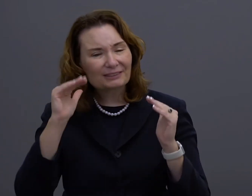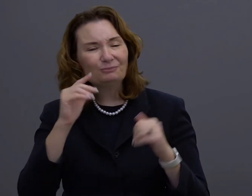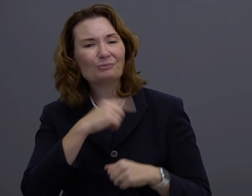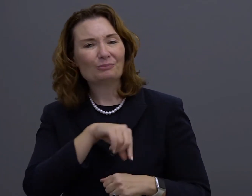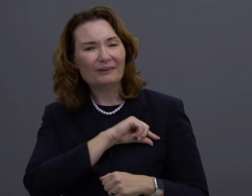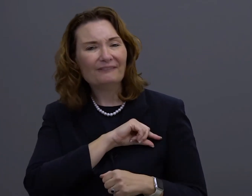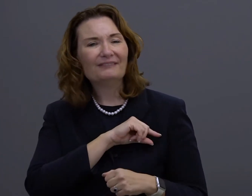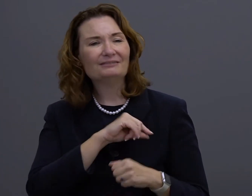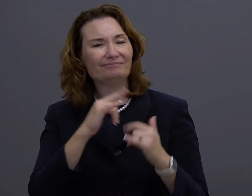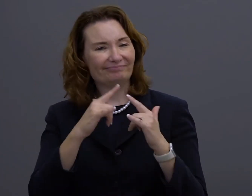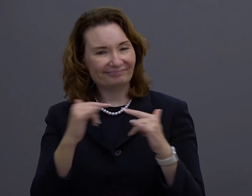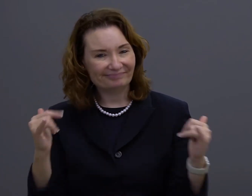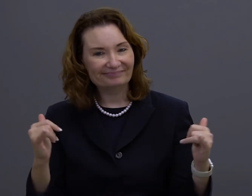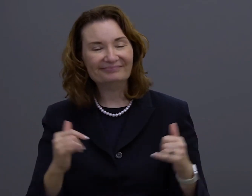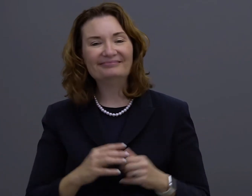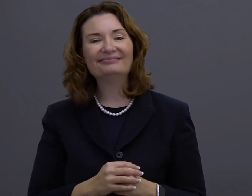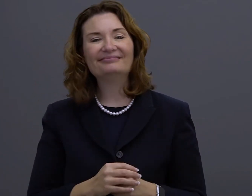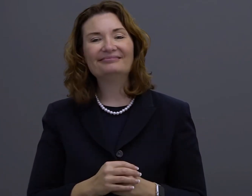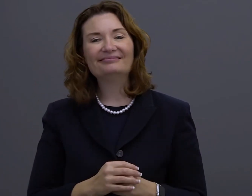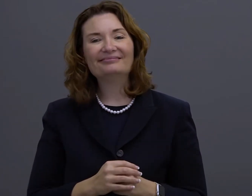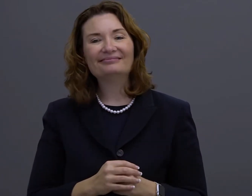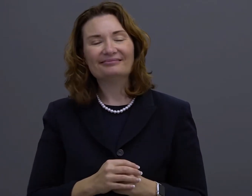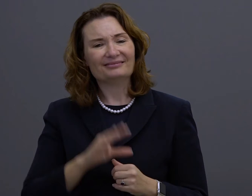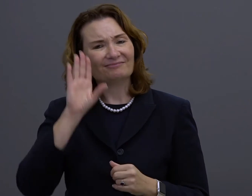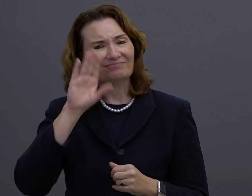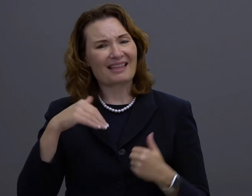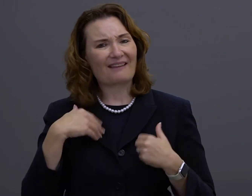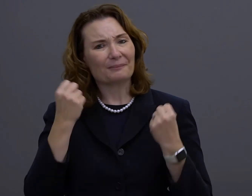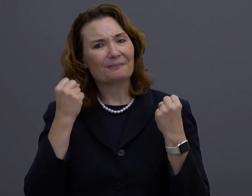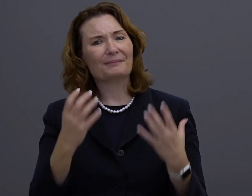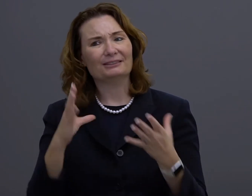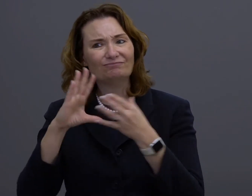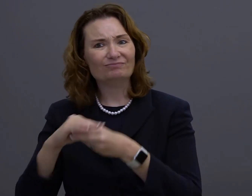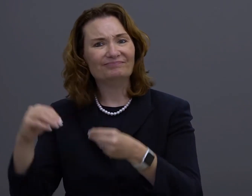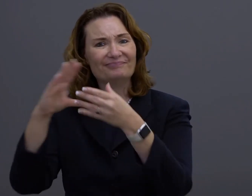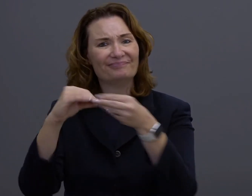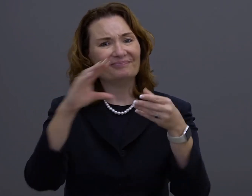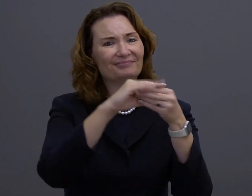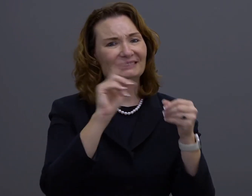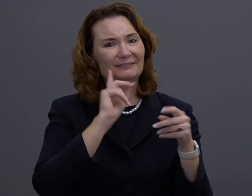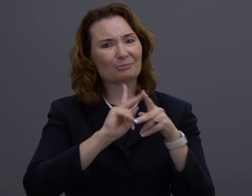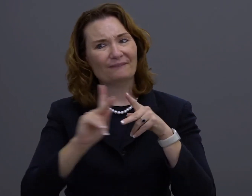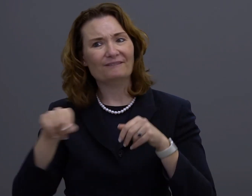our expectations of their qualifications, and things of that nature. There have been many accounts of other Deaf professionals